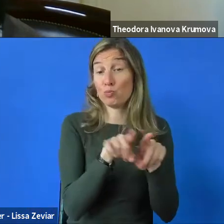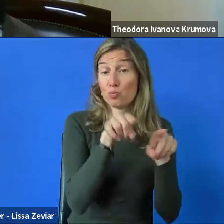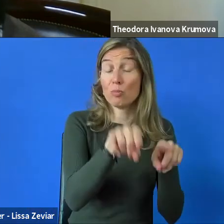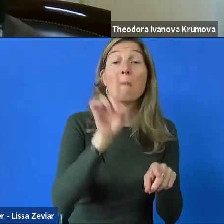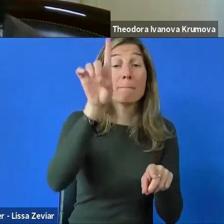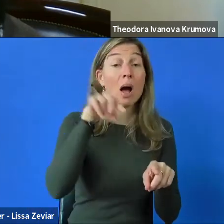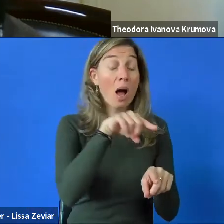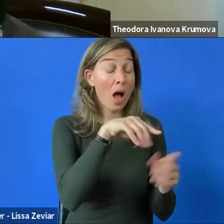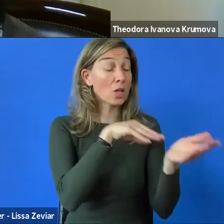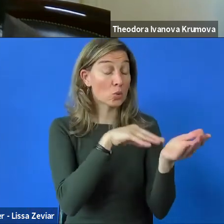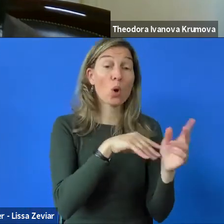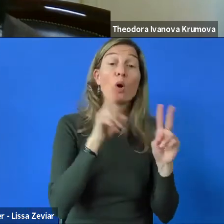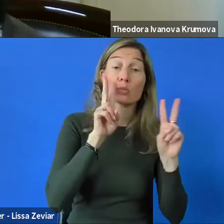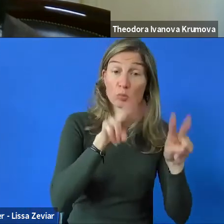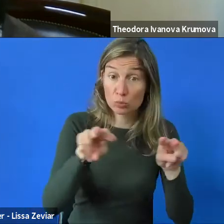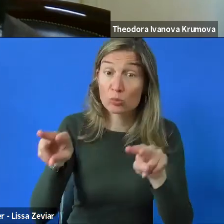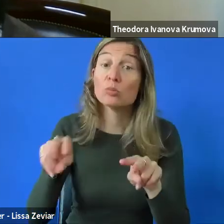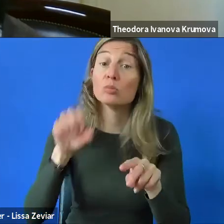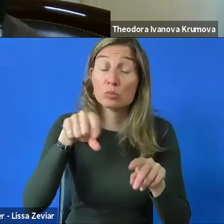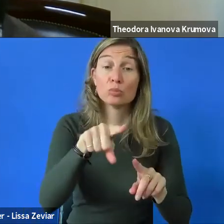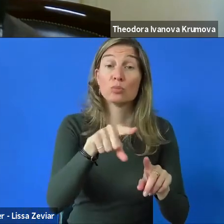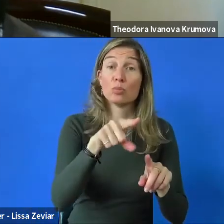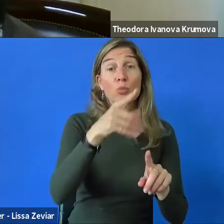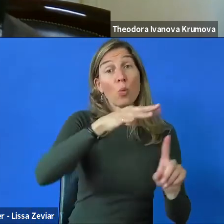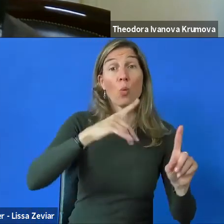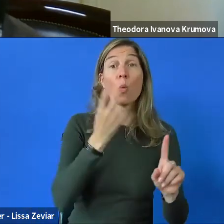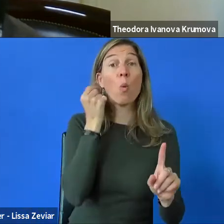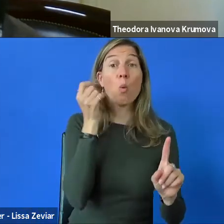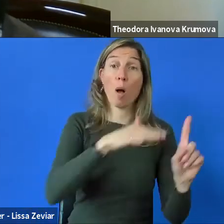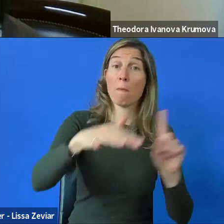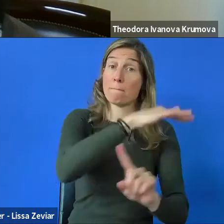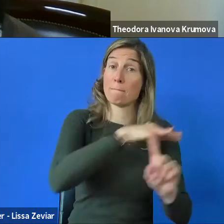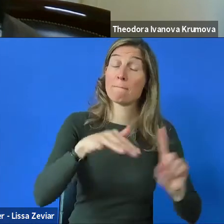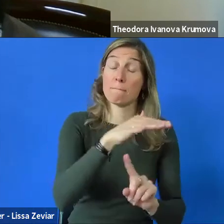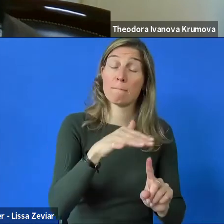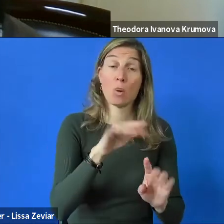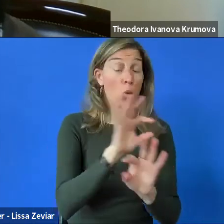while she refused to take a woman from the Roma minority community.